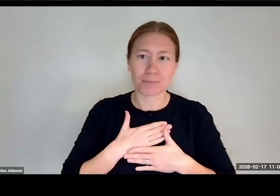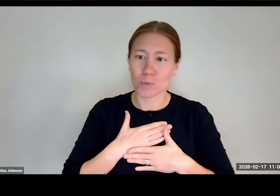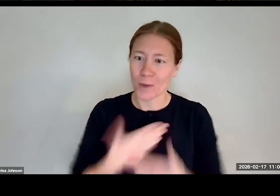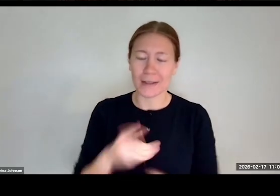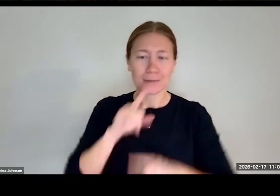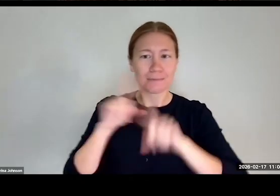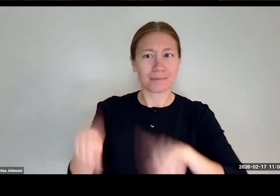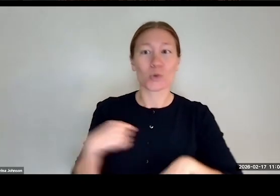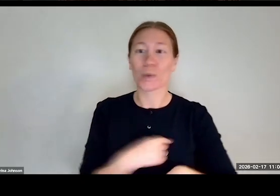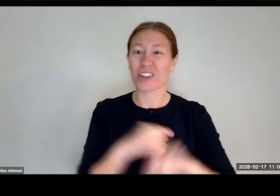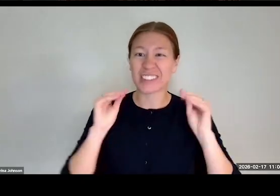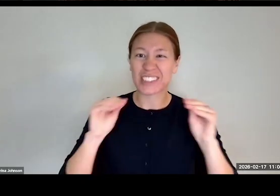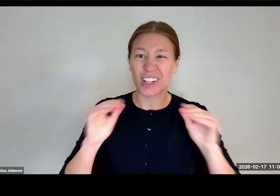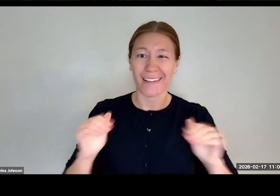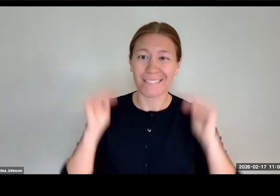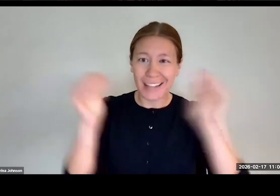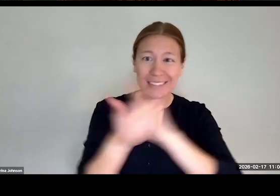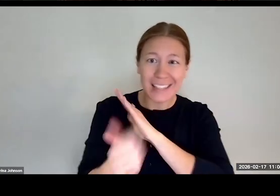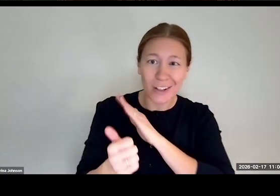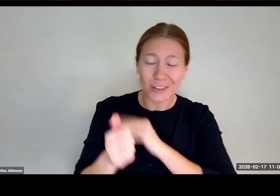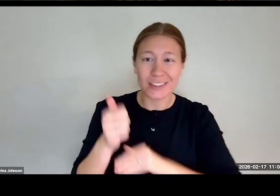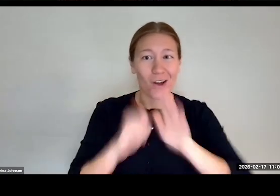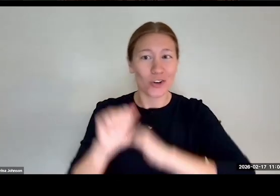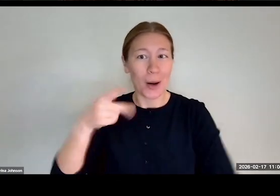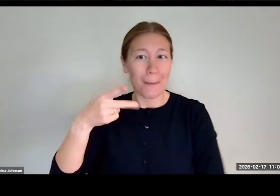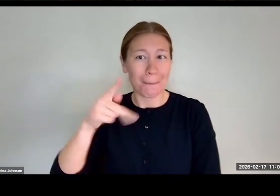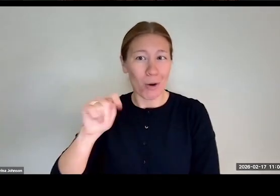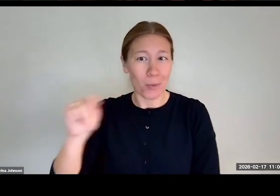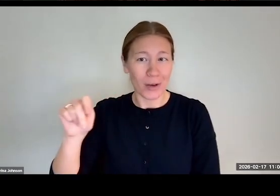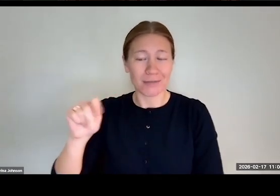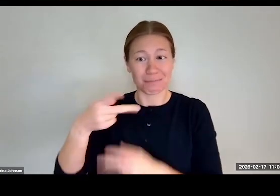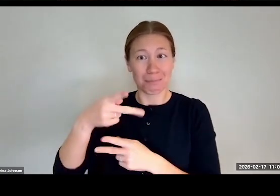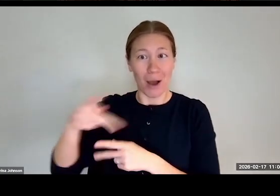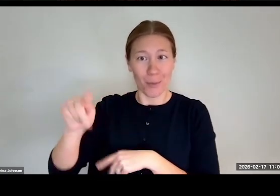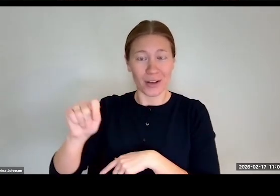PowerPoint, so if you don't understand something or if you wanna know where a tool lives